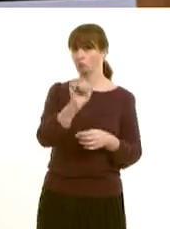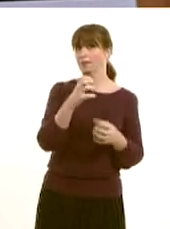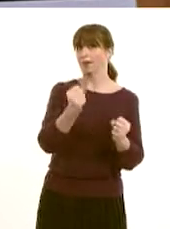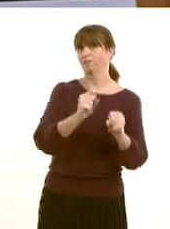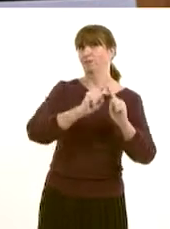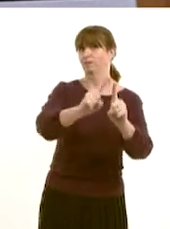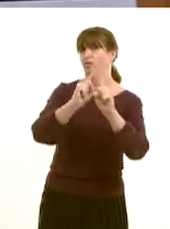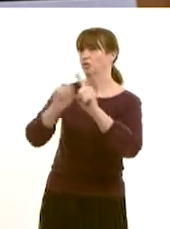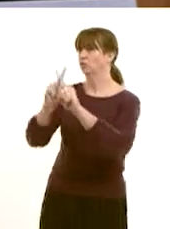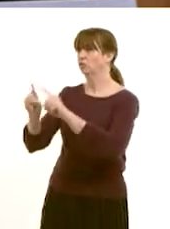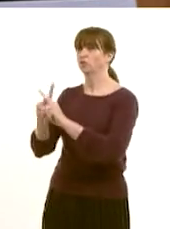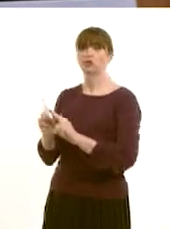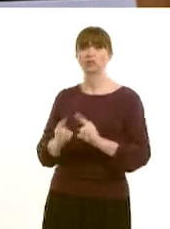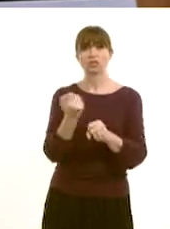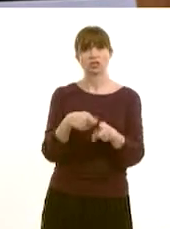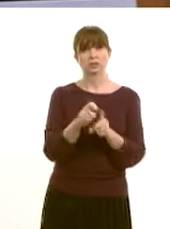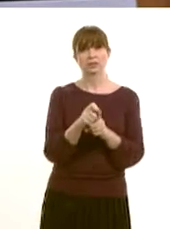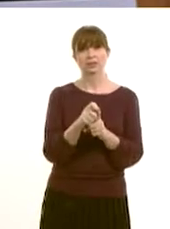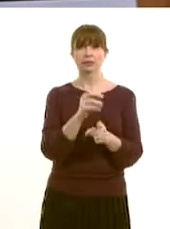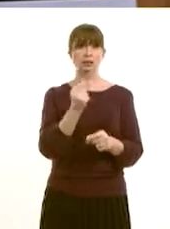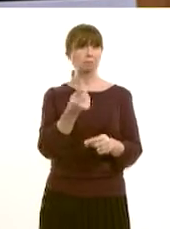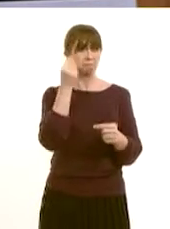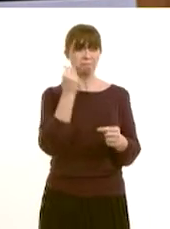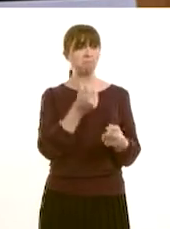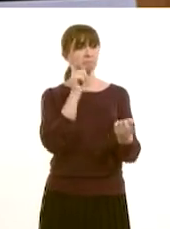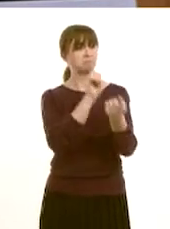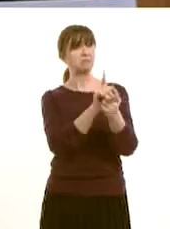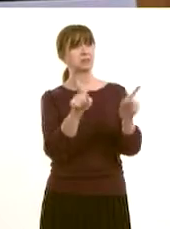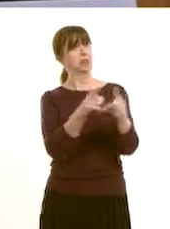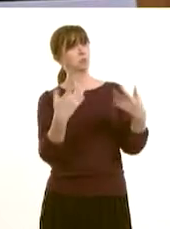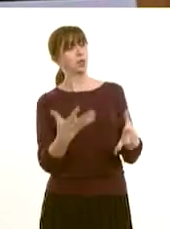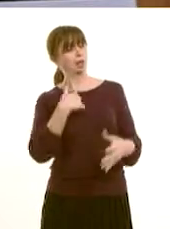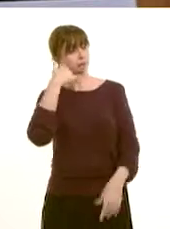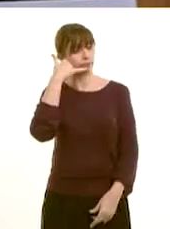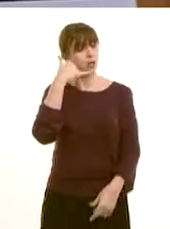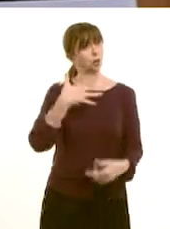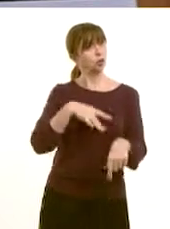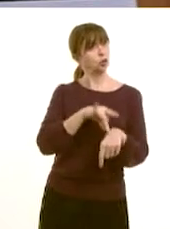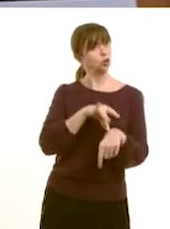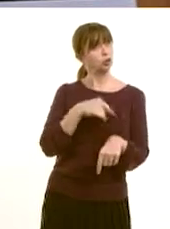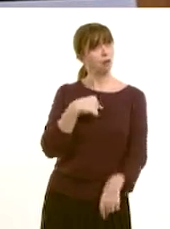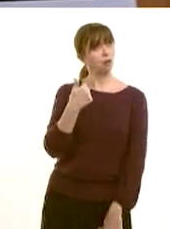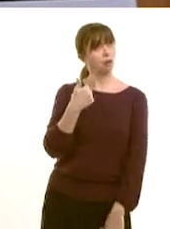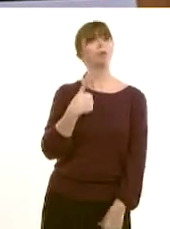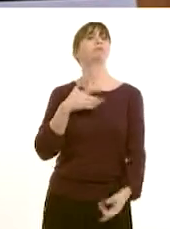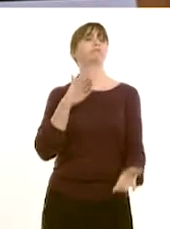There are some GP surgeries in Wales where appointments can be made and a doctor seen that day; I know it, because I see it in my own area. There are others who are not as efficient.